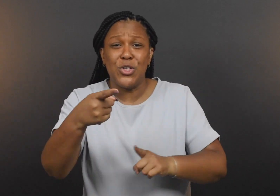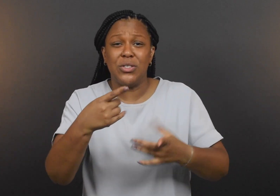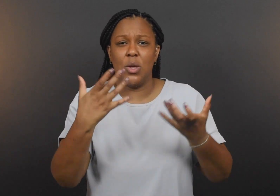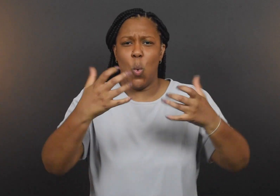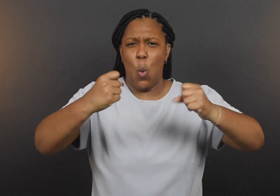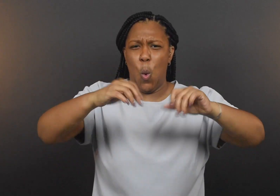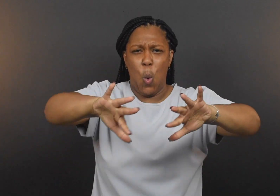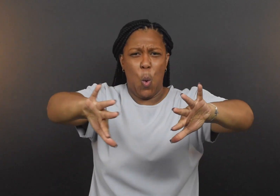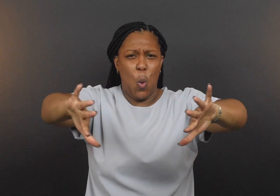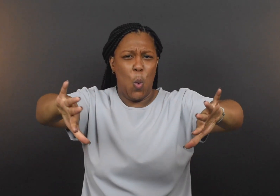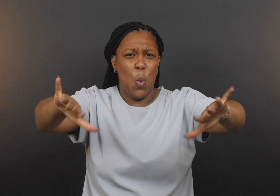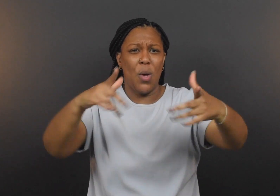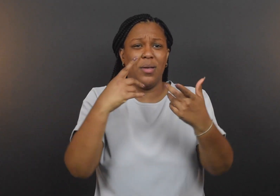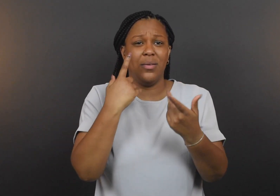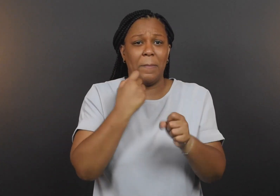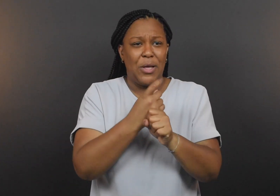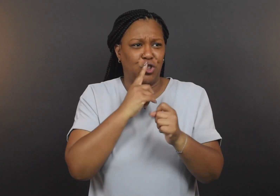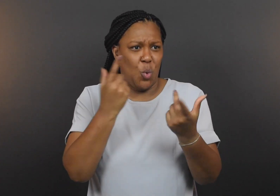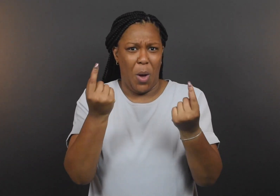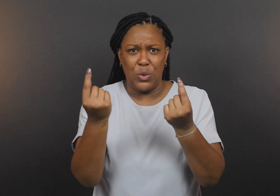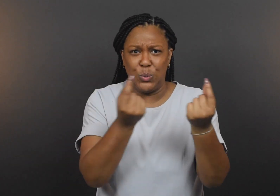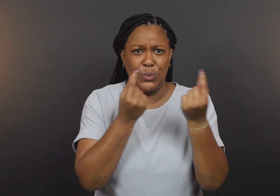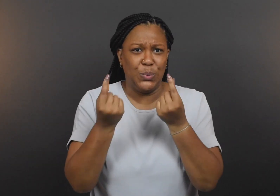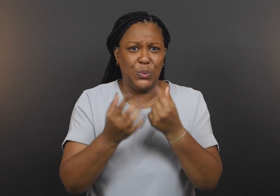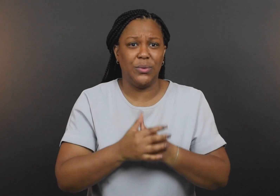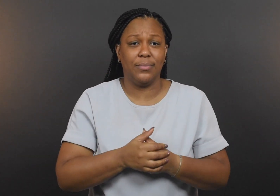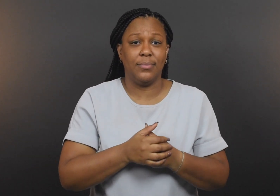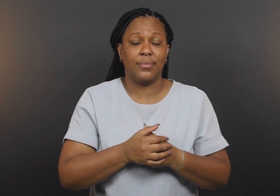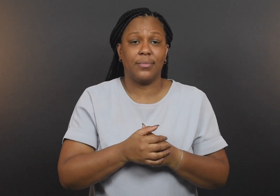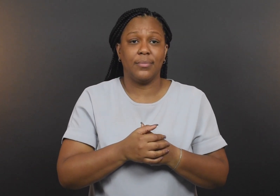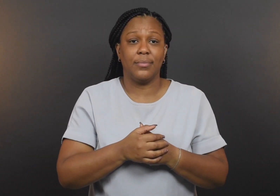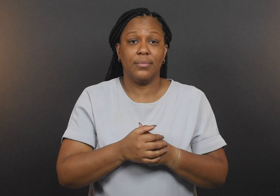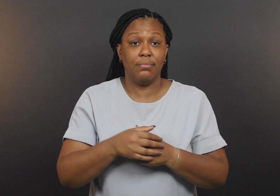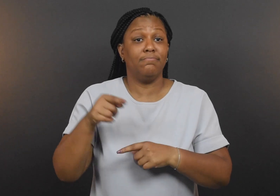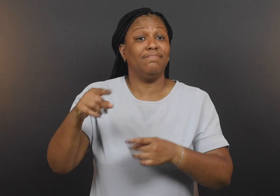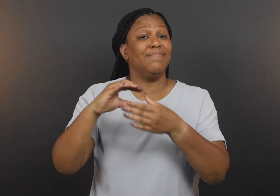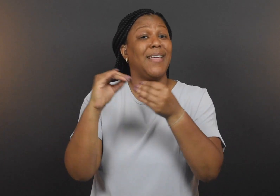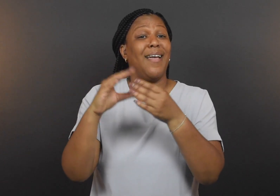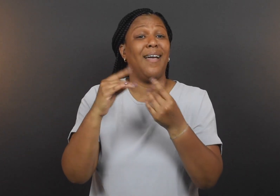waded in along with healthcare professionals to hold back as much of it as they could.